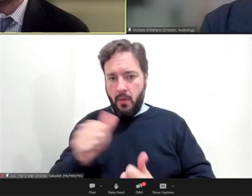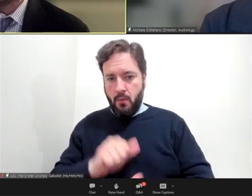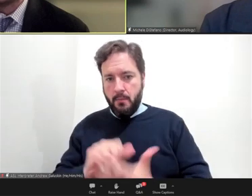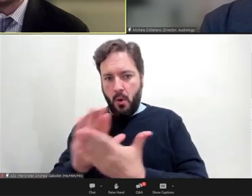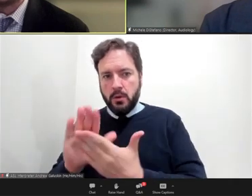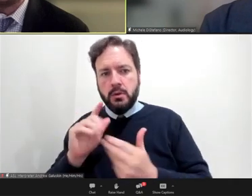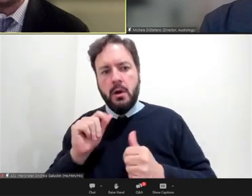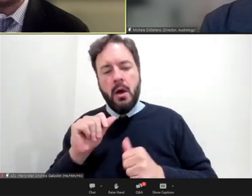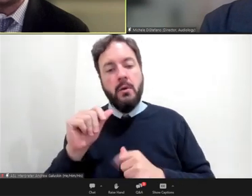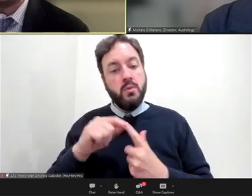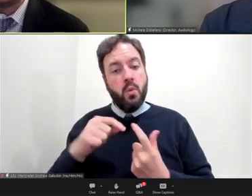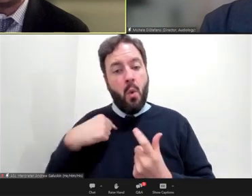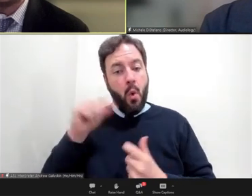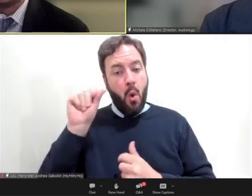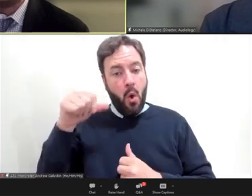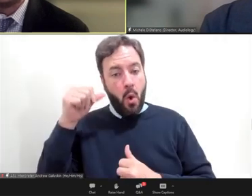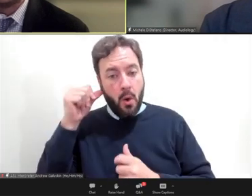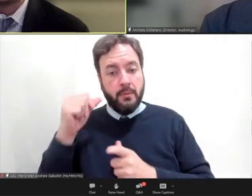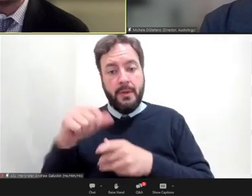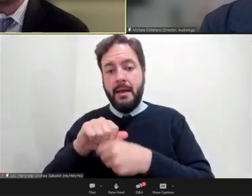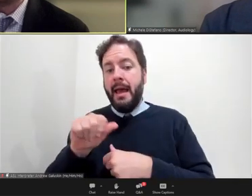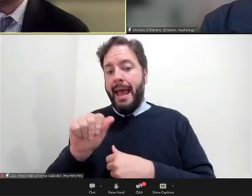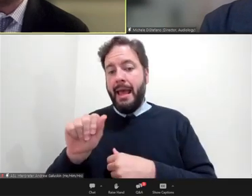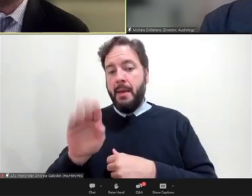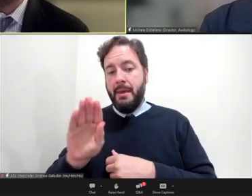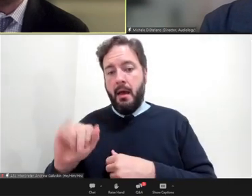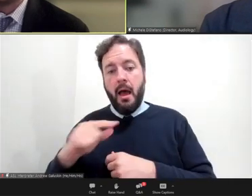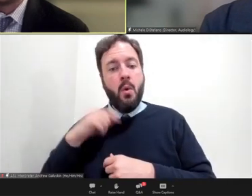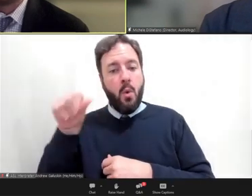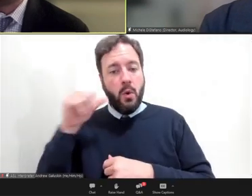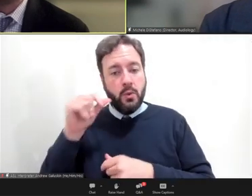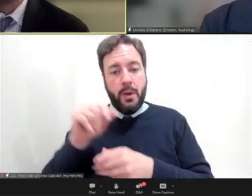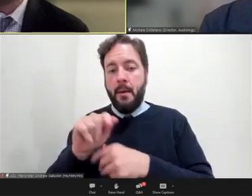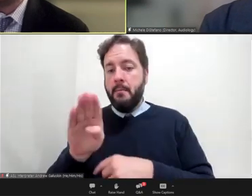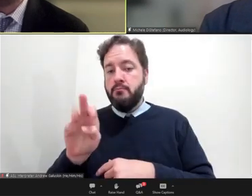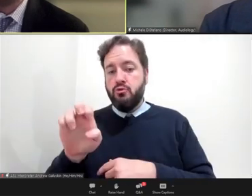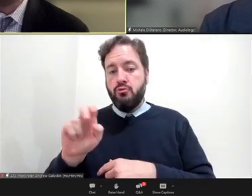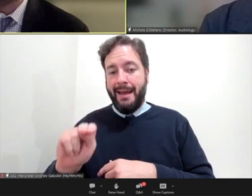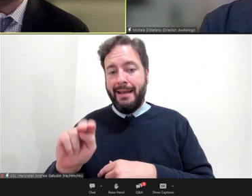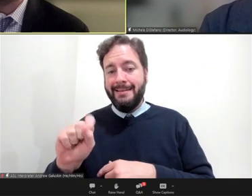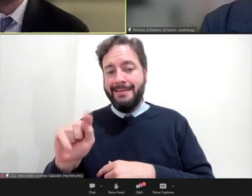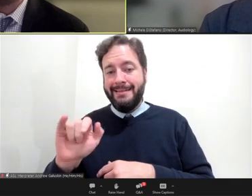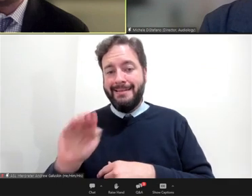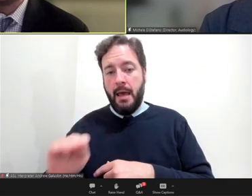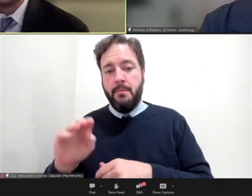which are auditory brain stem implants or ABIs. We consider ABIs in children who don't